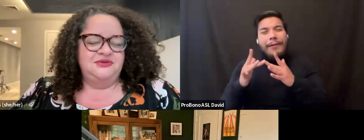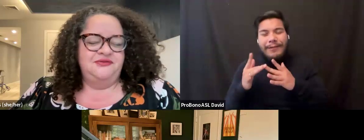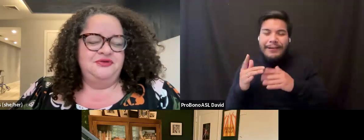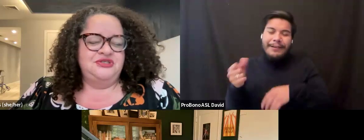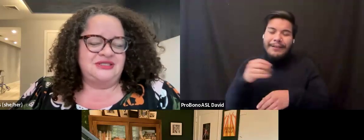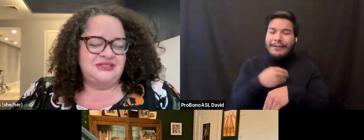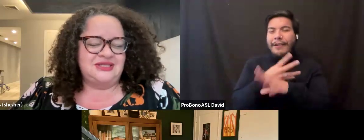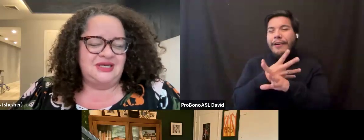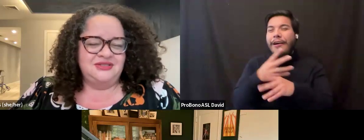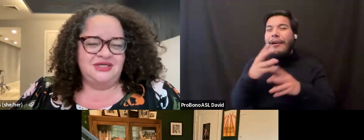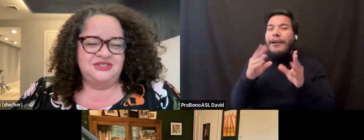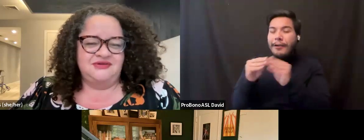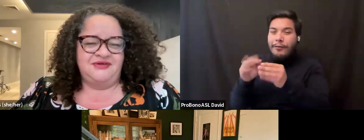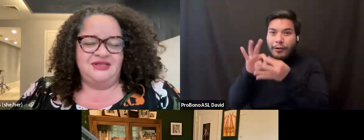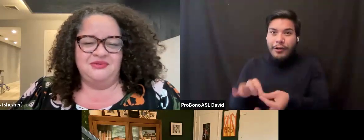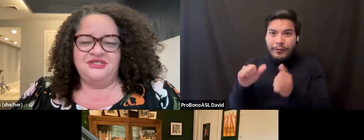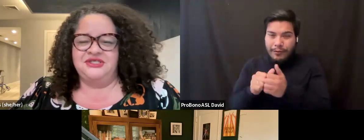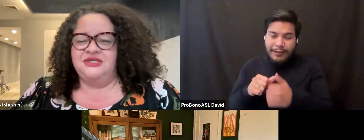to food justice and intersections of fat liberation,